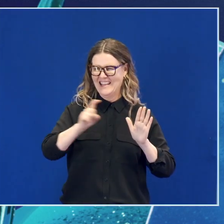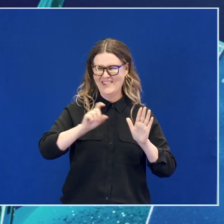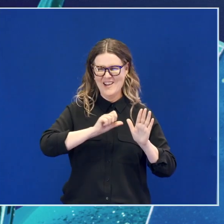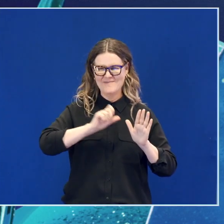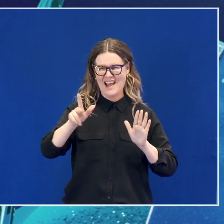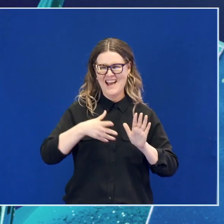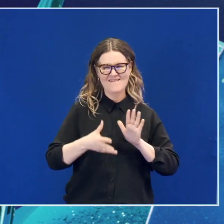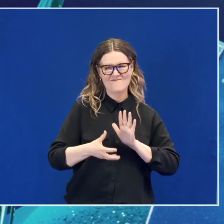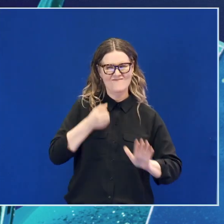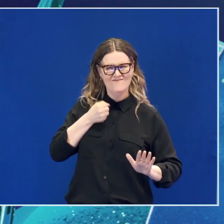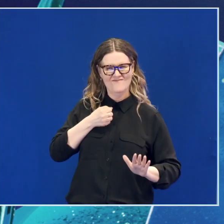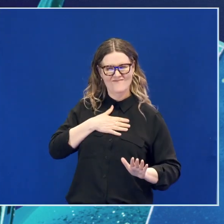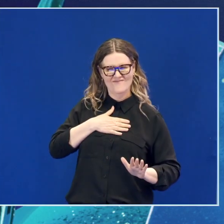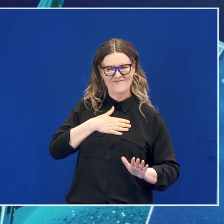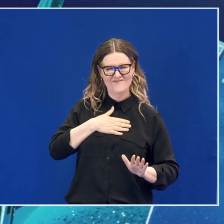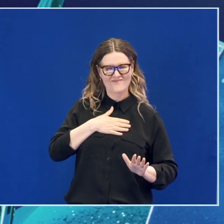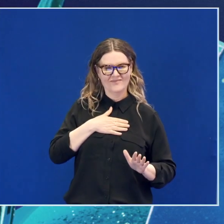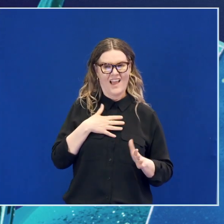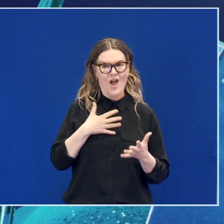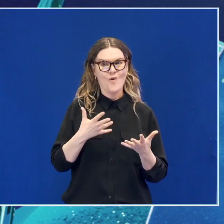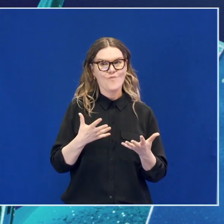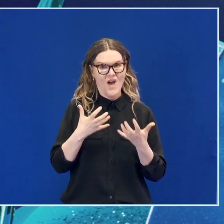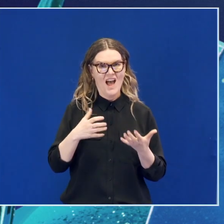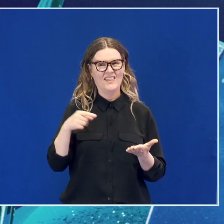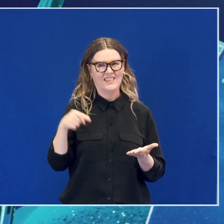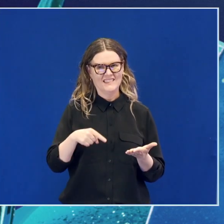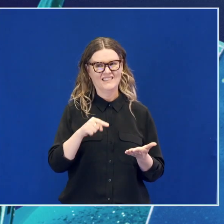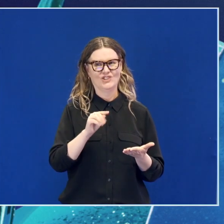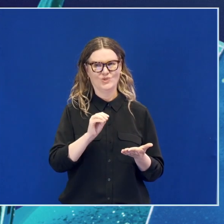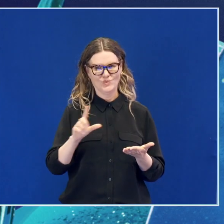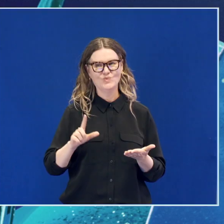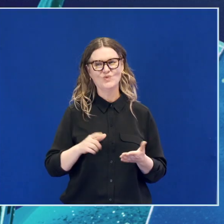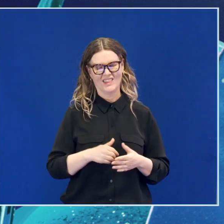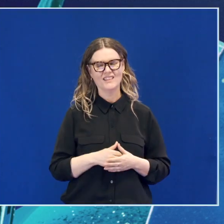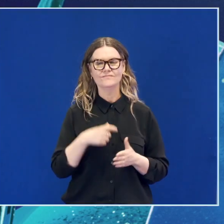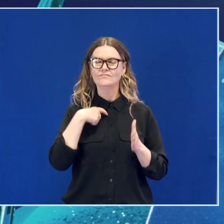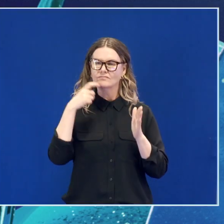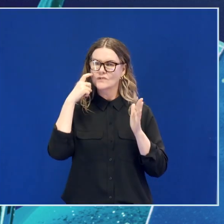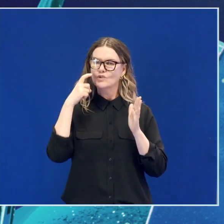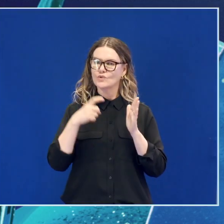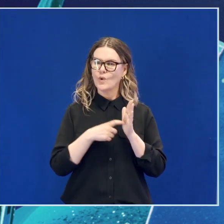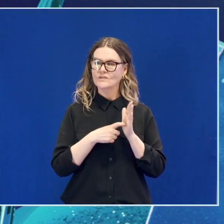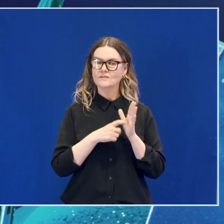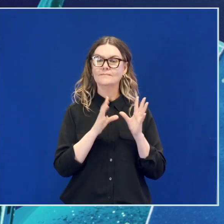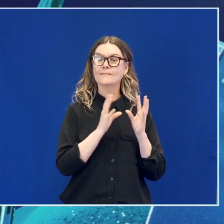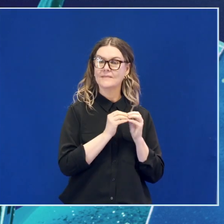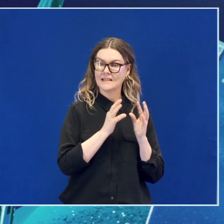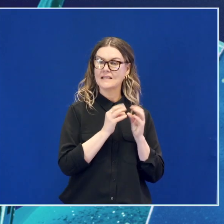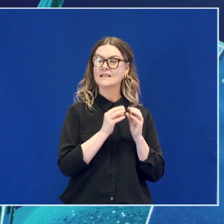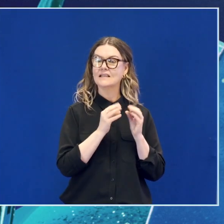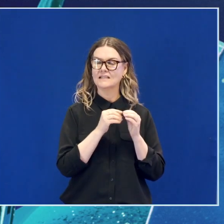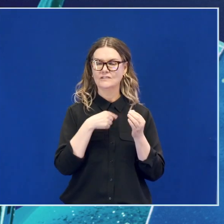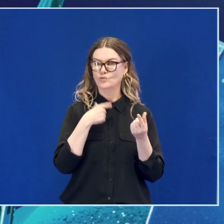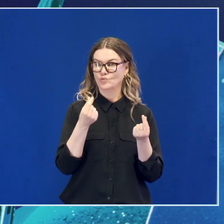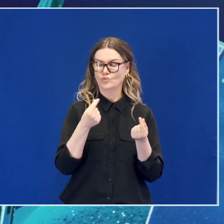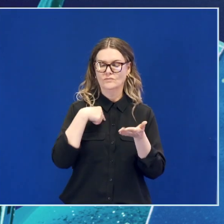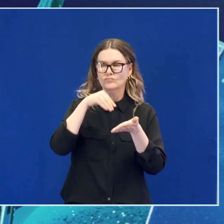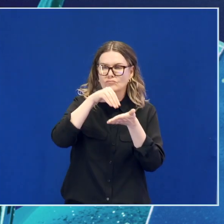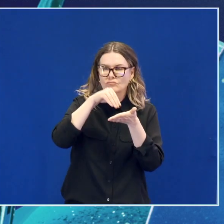One of the very first things I noticed is when I was taking notes in a meeting, I was not getting what was going on in the meeting.